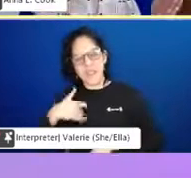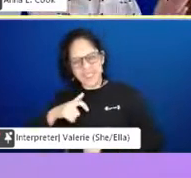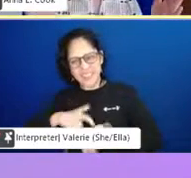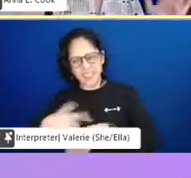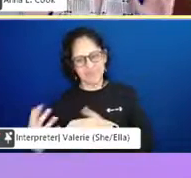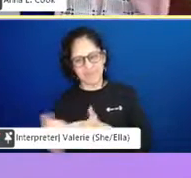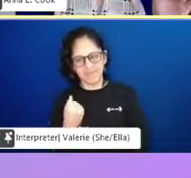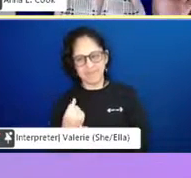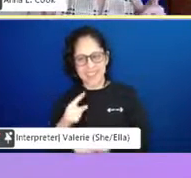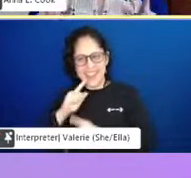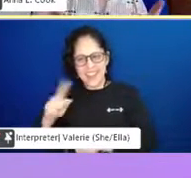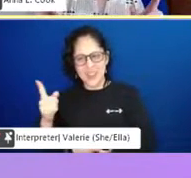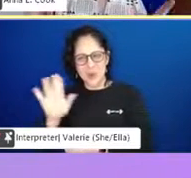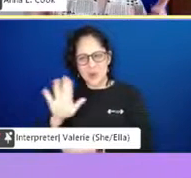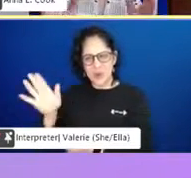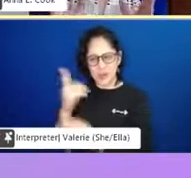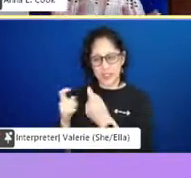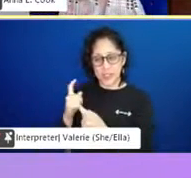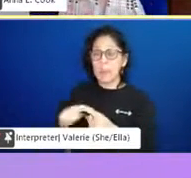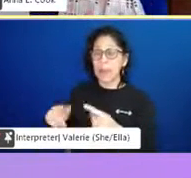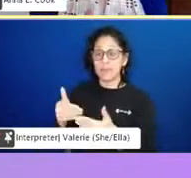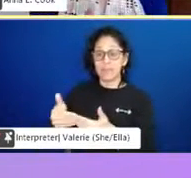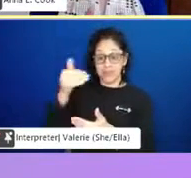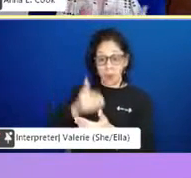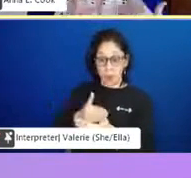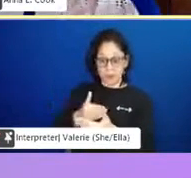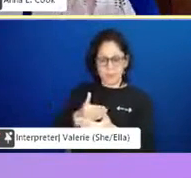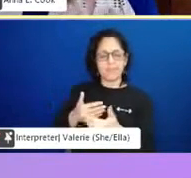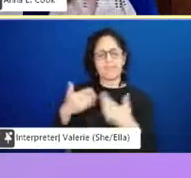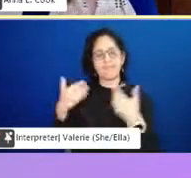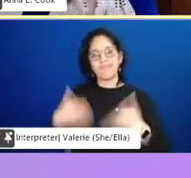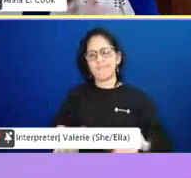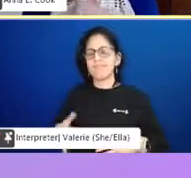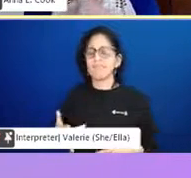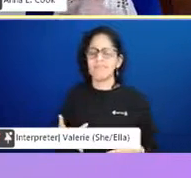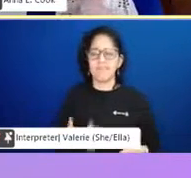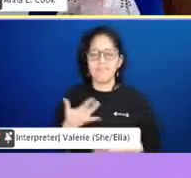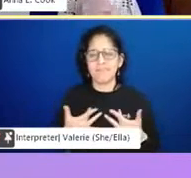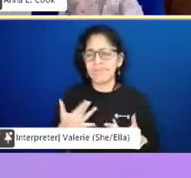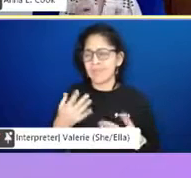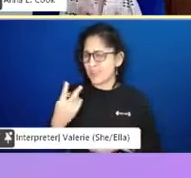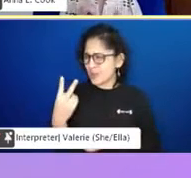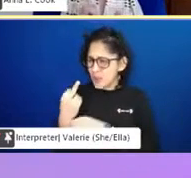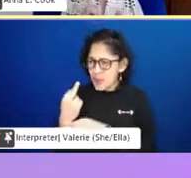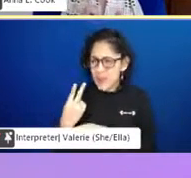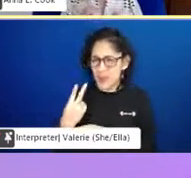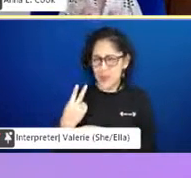it's just before we get to that it's fun to think that just two years ago I spoke at my first abscon